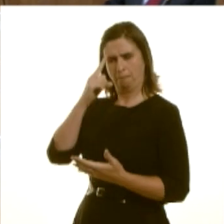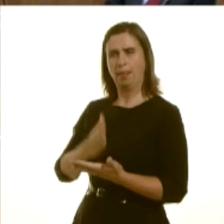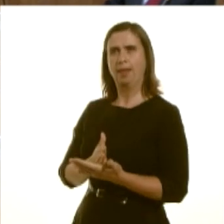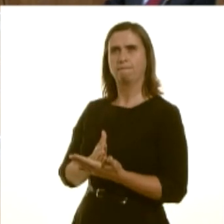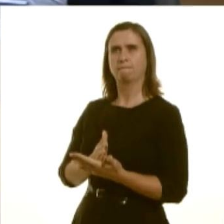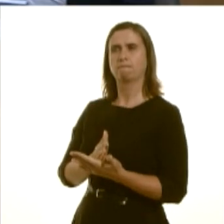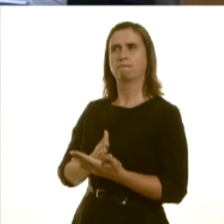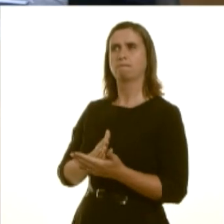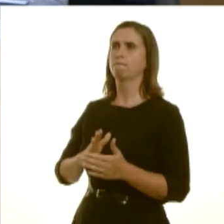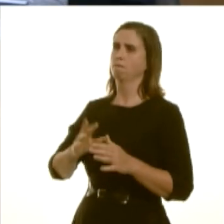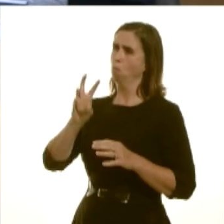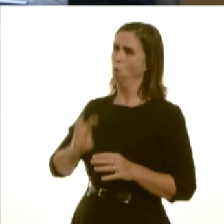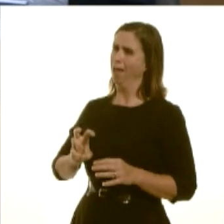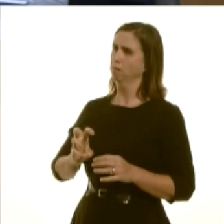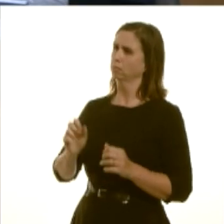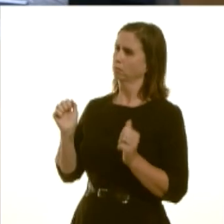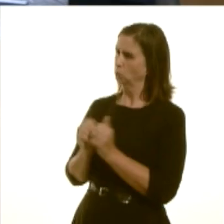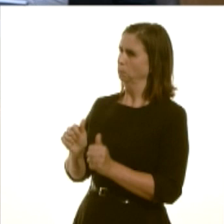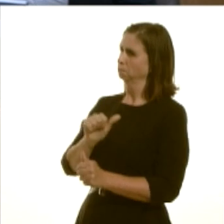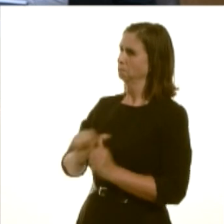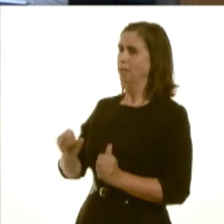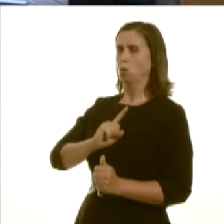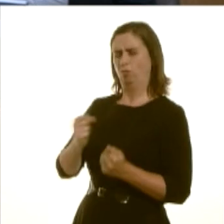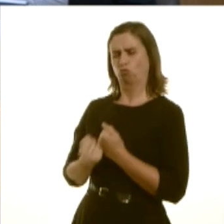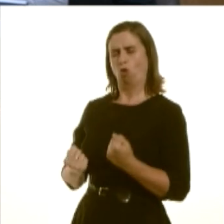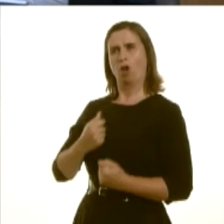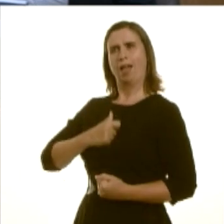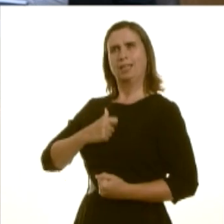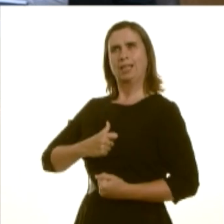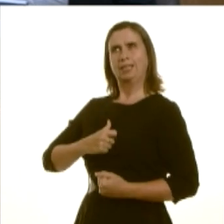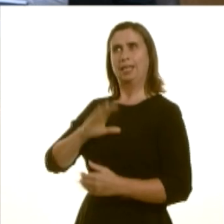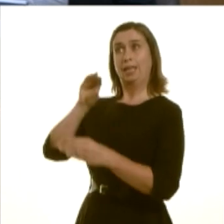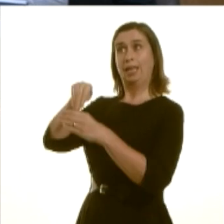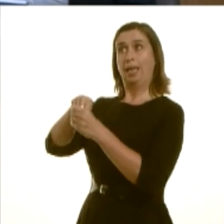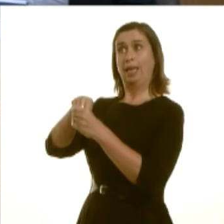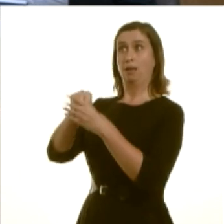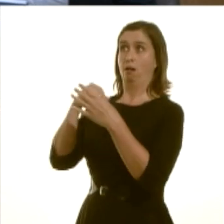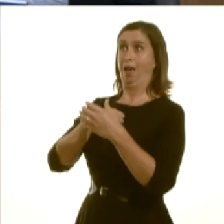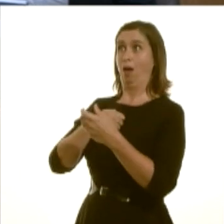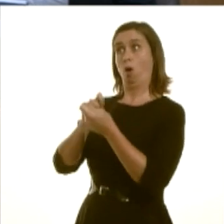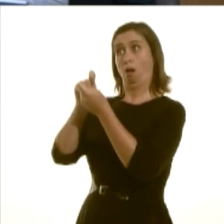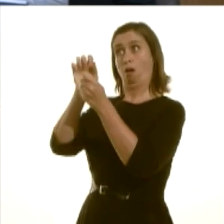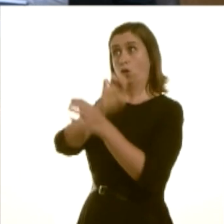served by being a nation with a strong identity within a reformed union of the UK, and indeed